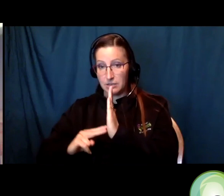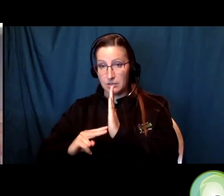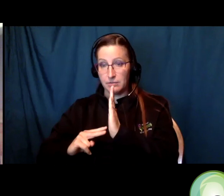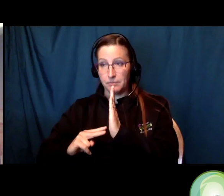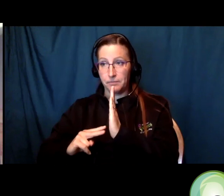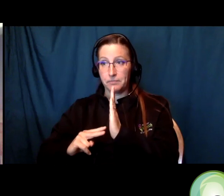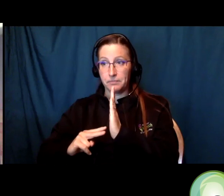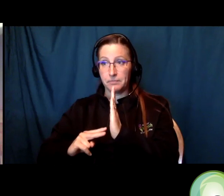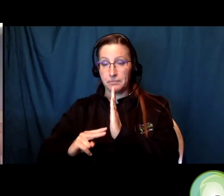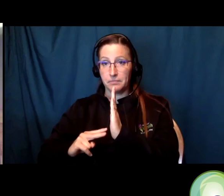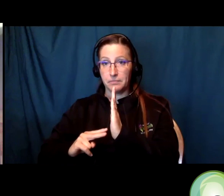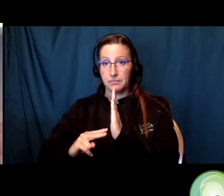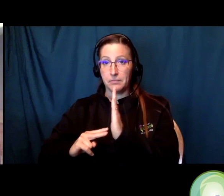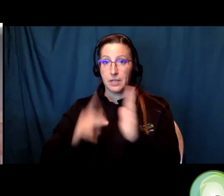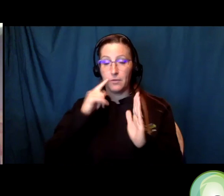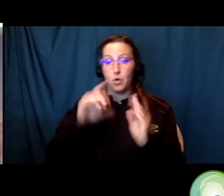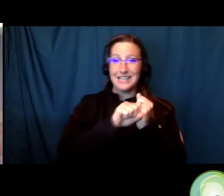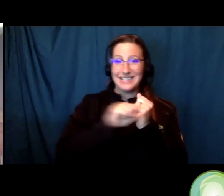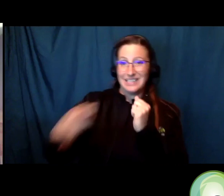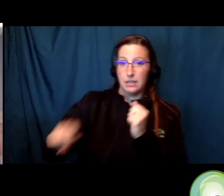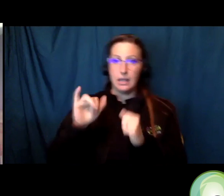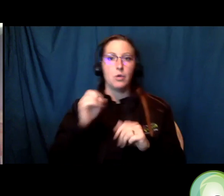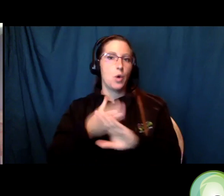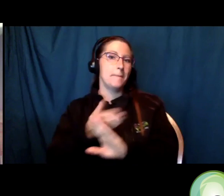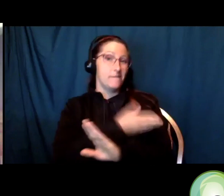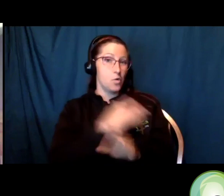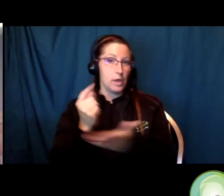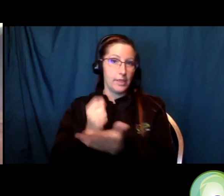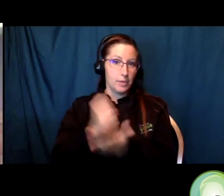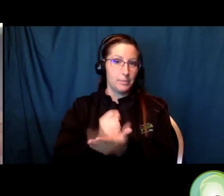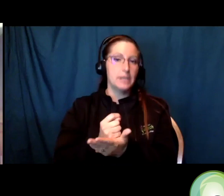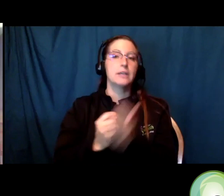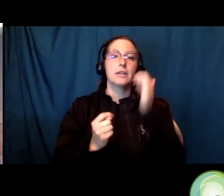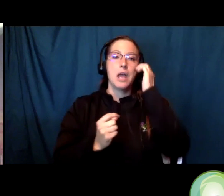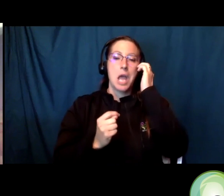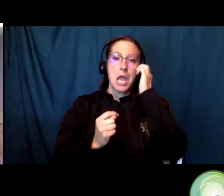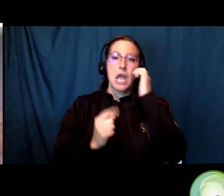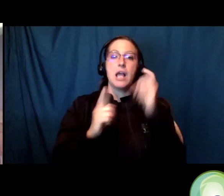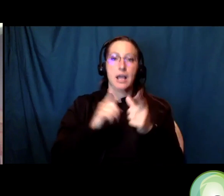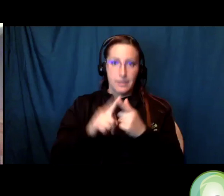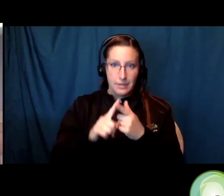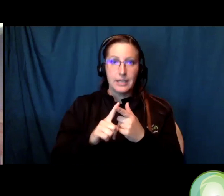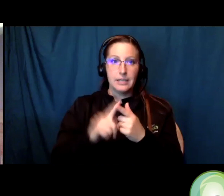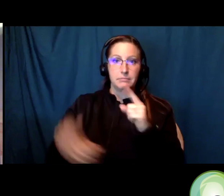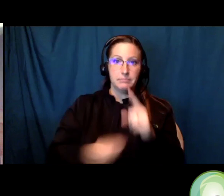as an extension to the task or before they did their therapy session. Then, when the the teacher went on